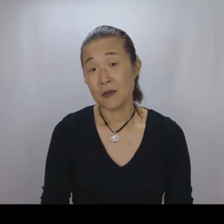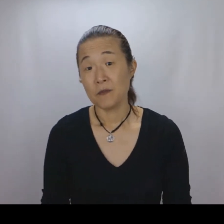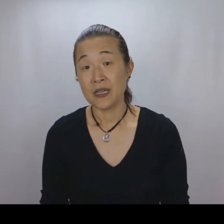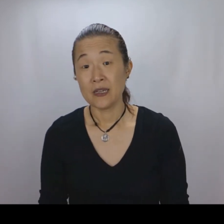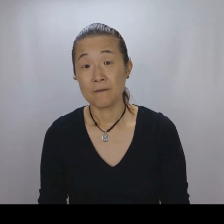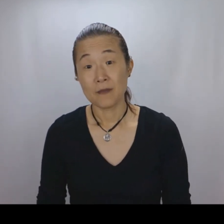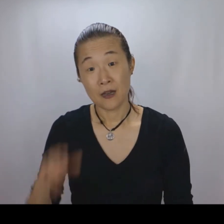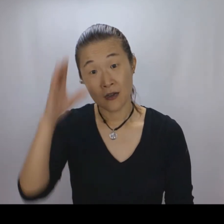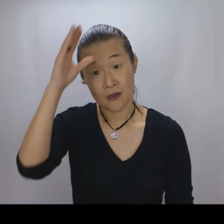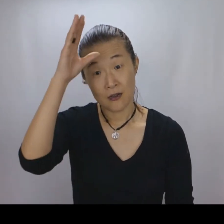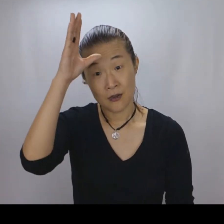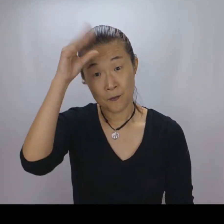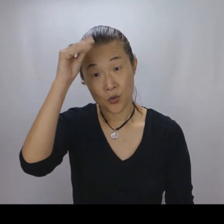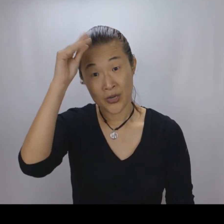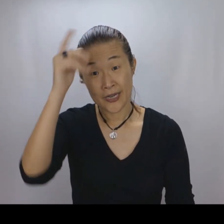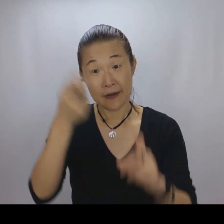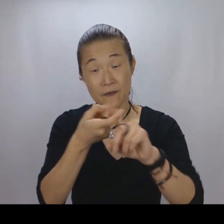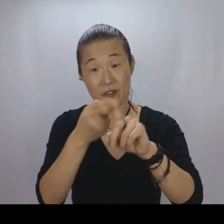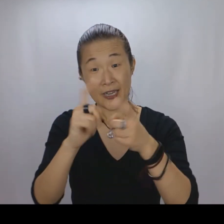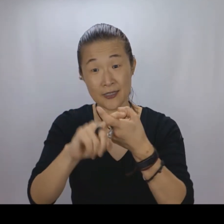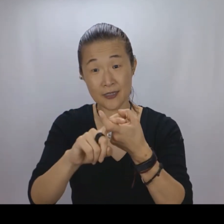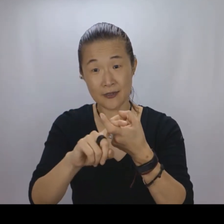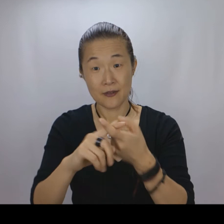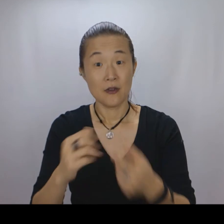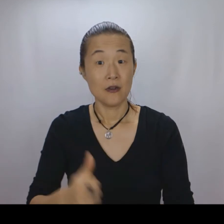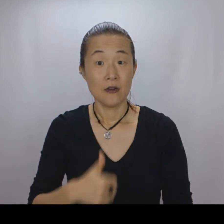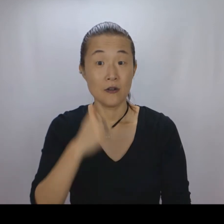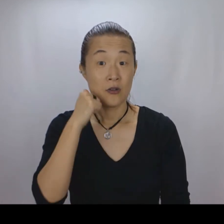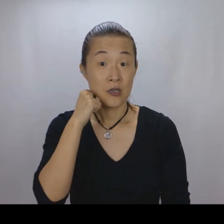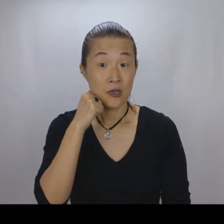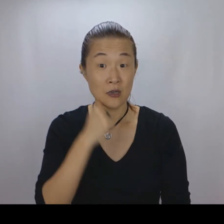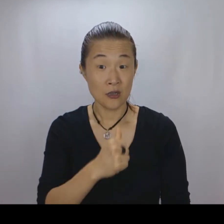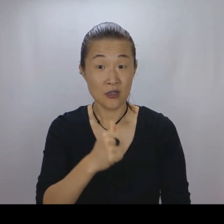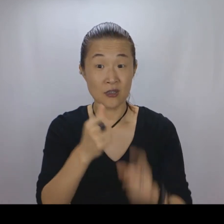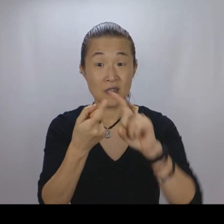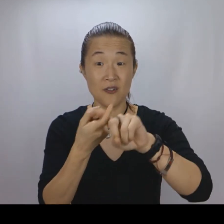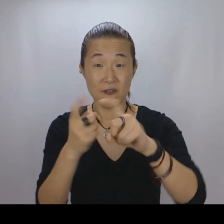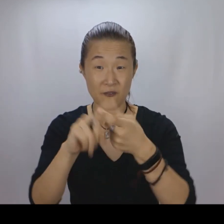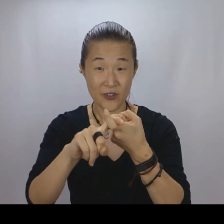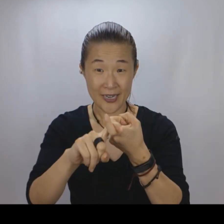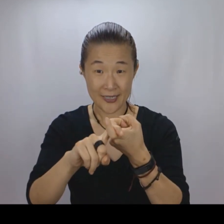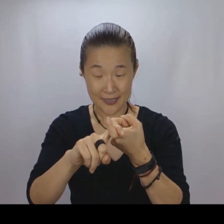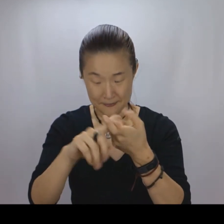They can be a boy friend or a girl friend.